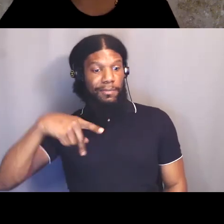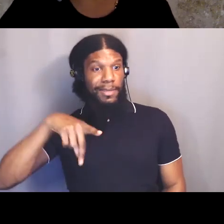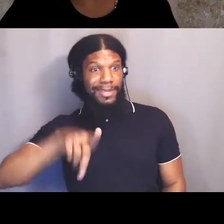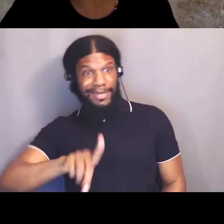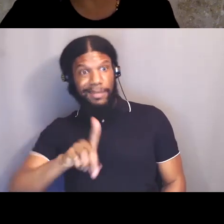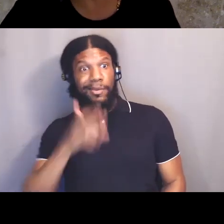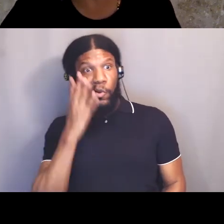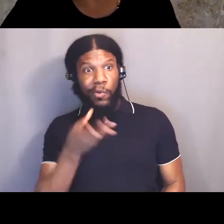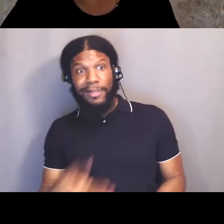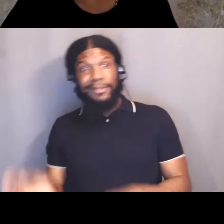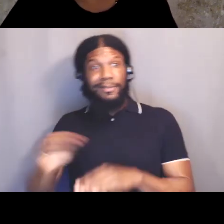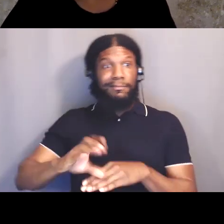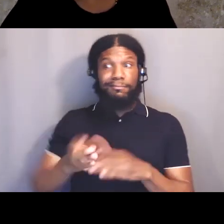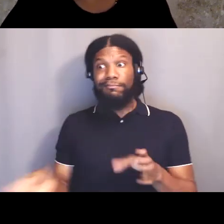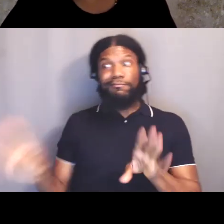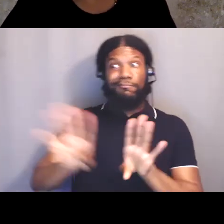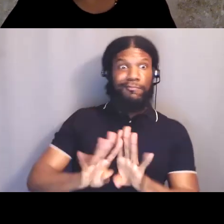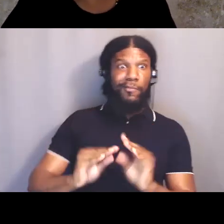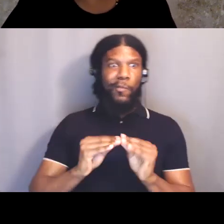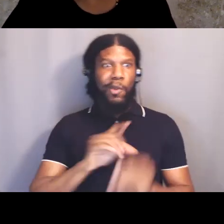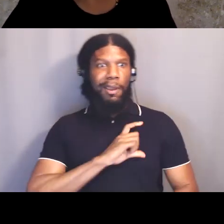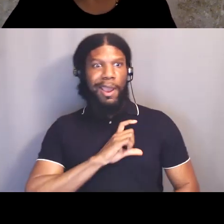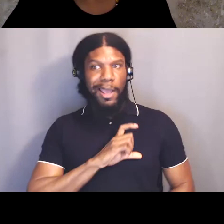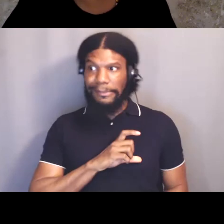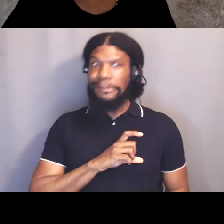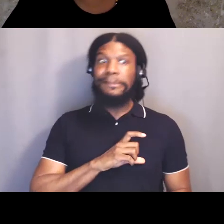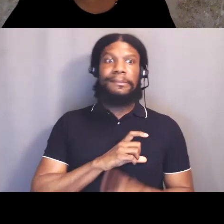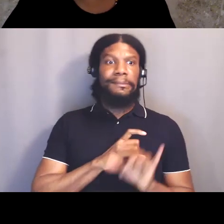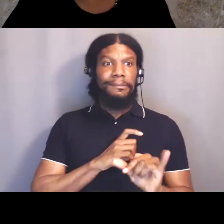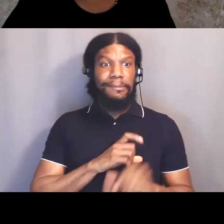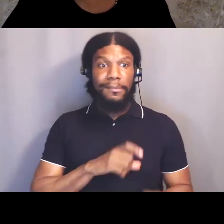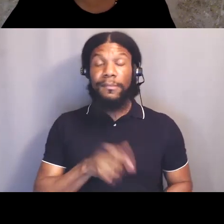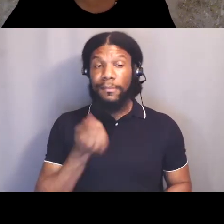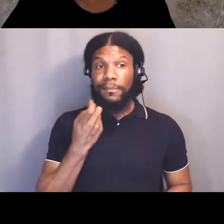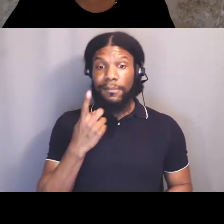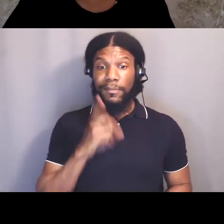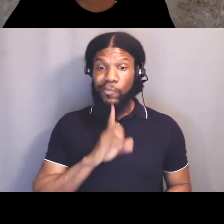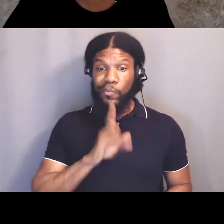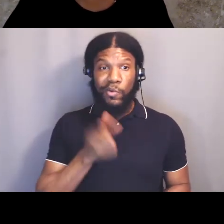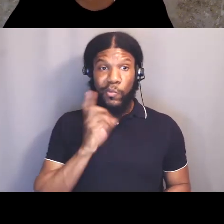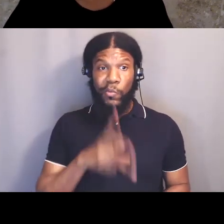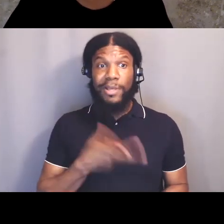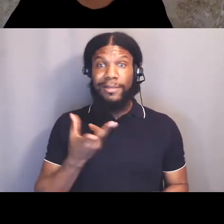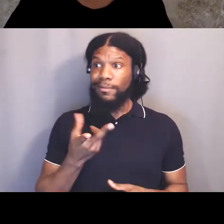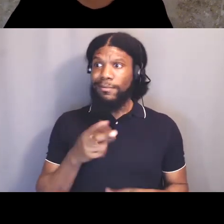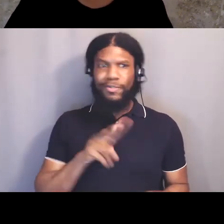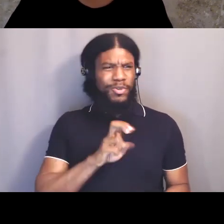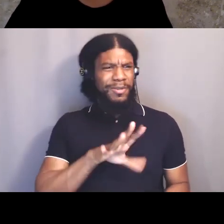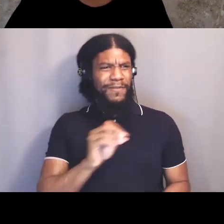The $18 million that will be saved. Think about that, 250 officers cost $18 million